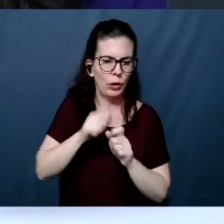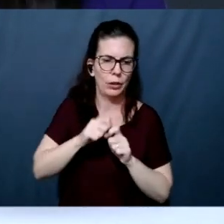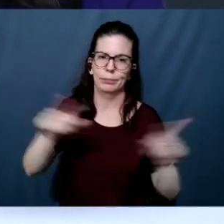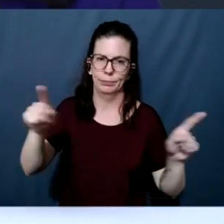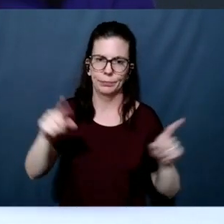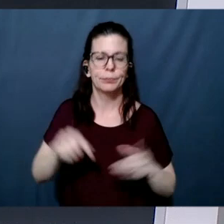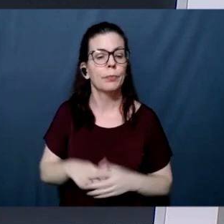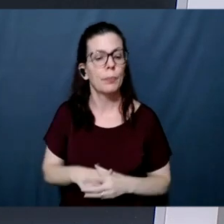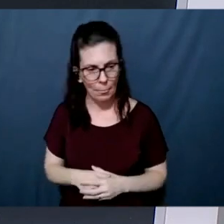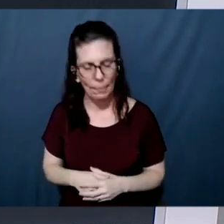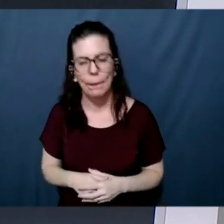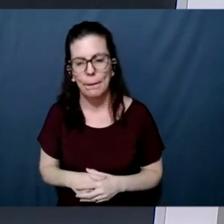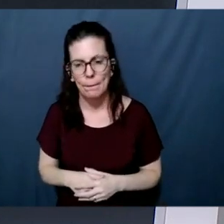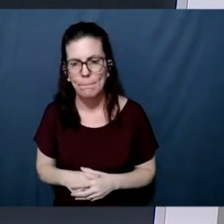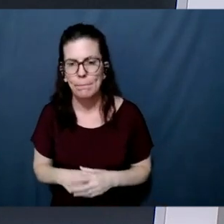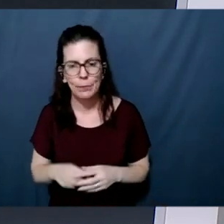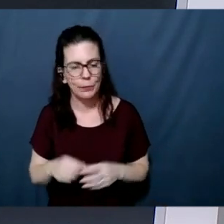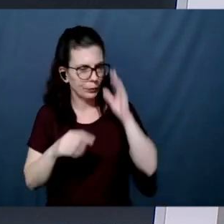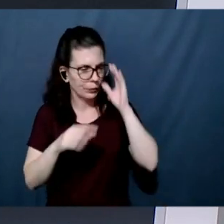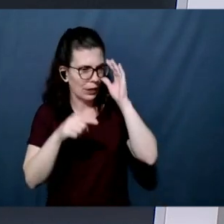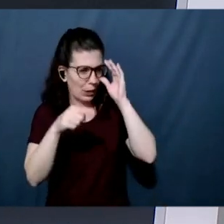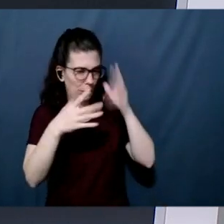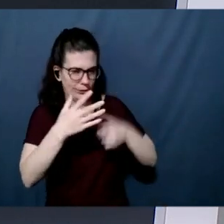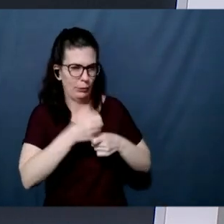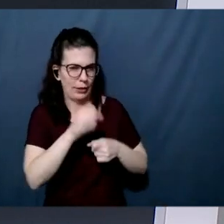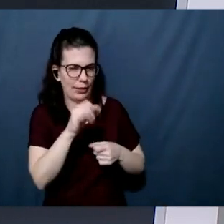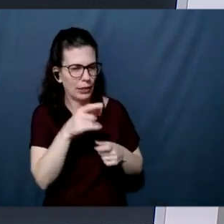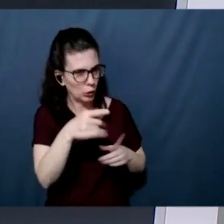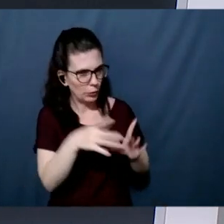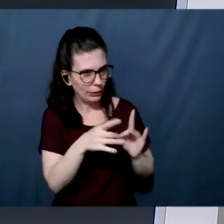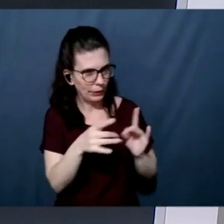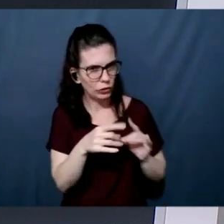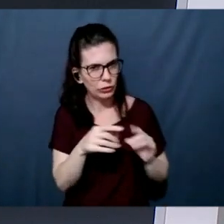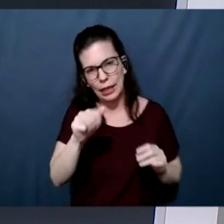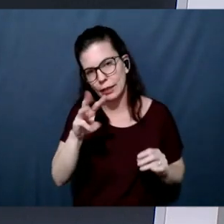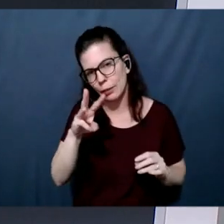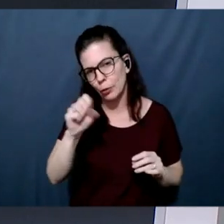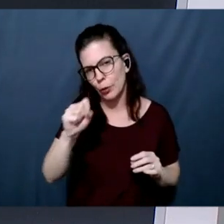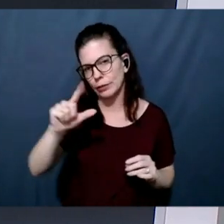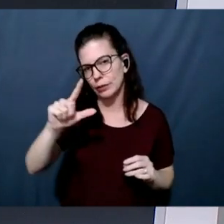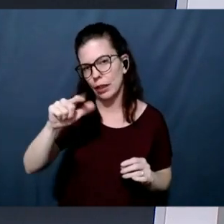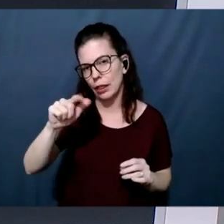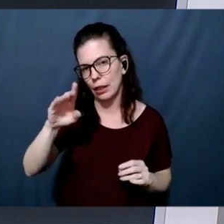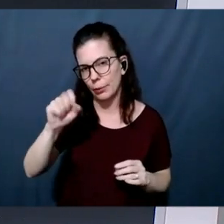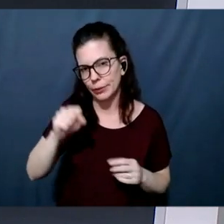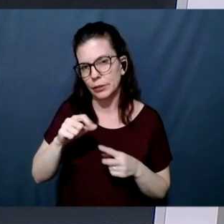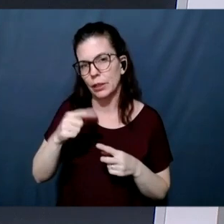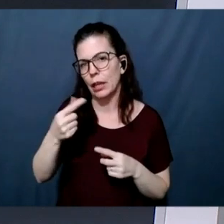So to recap that you mentioned it to the AWS labs Github repository, right? Correct.